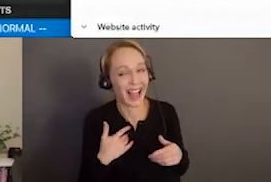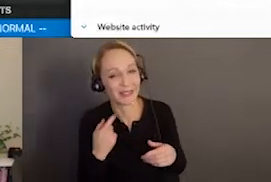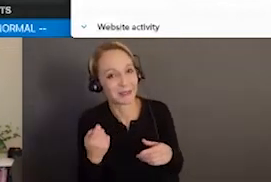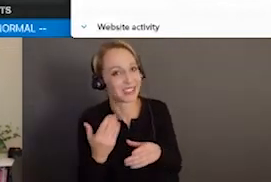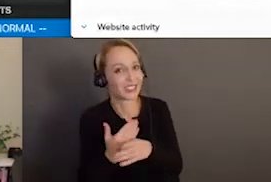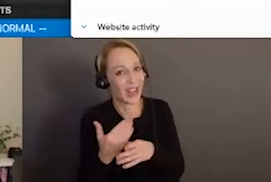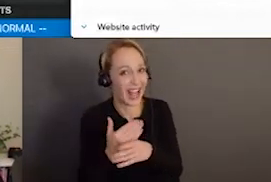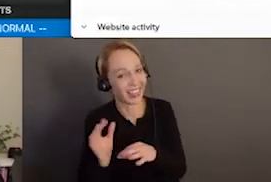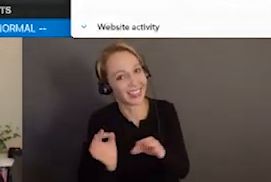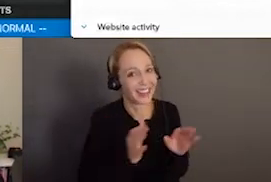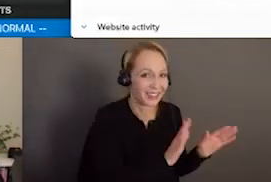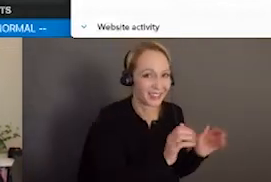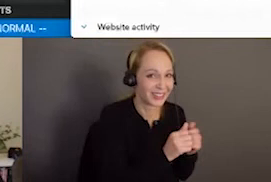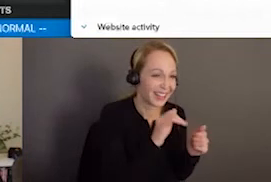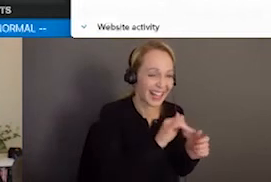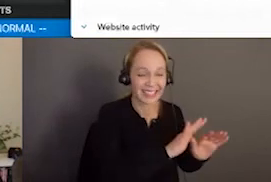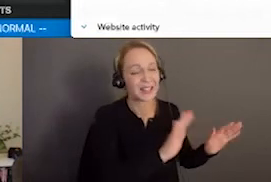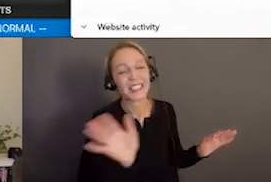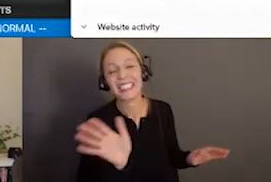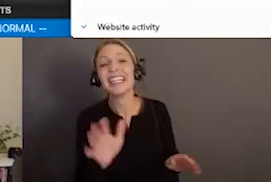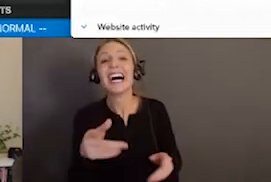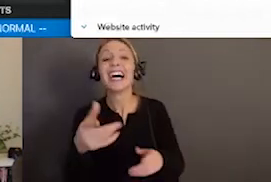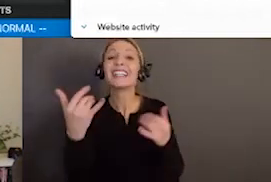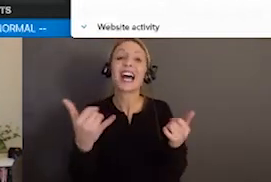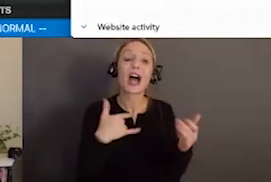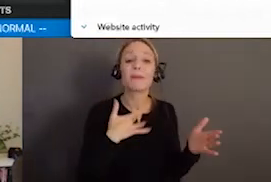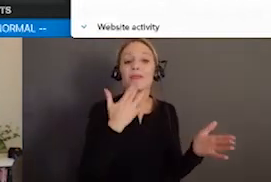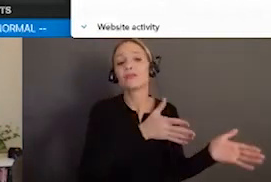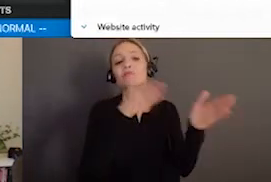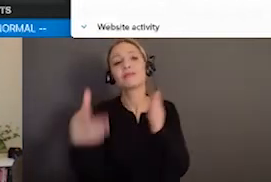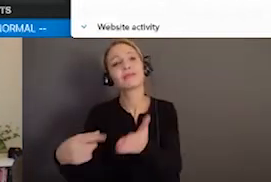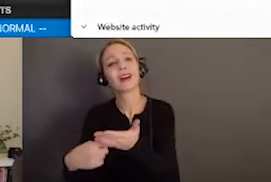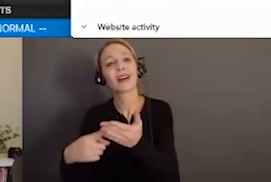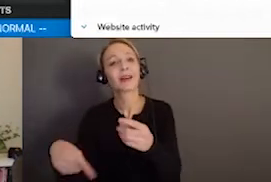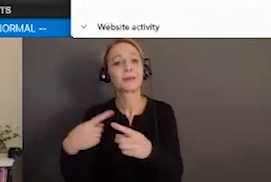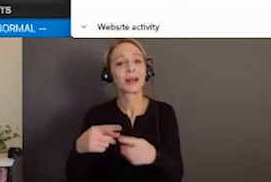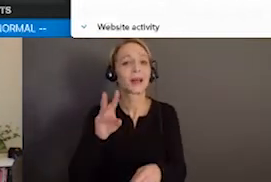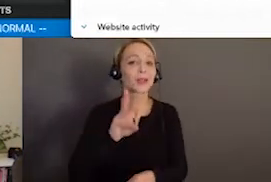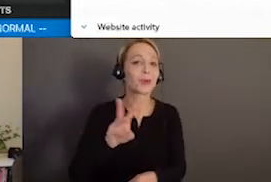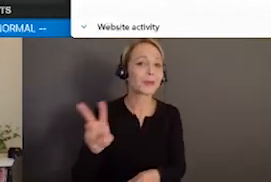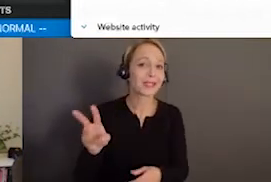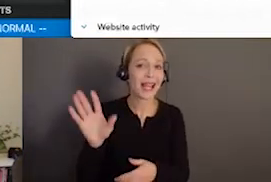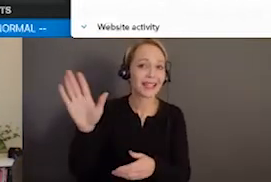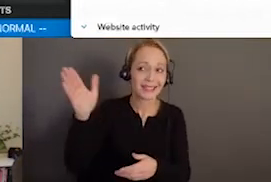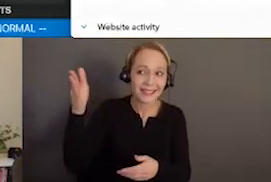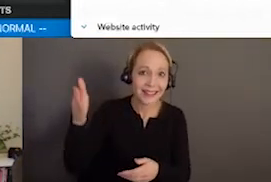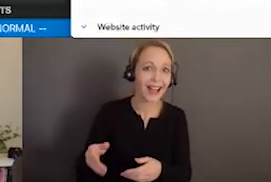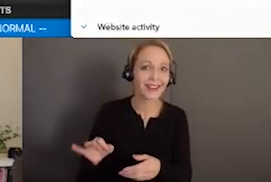AND JUMP OVER IN THE WEBSITE SIDE OF THINGS WE SEE SURE